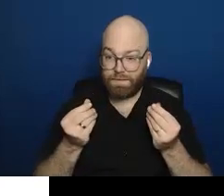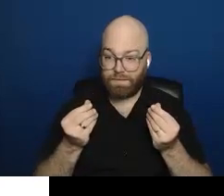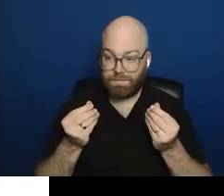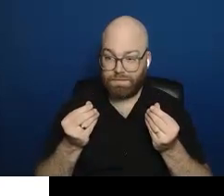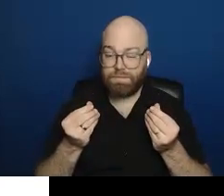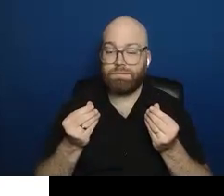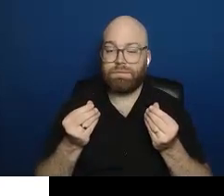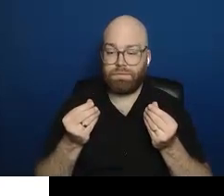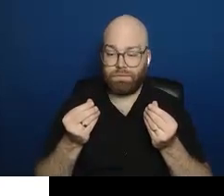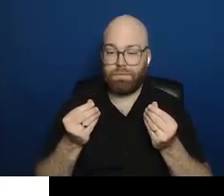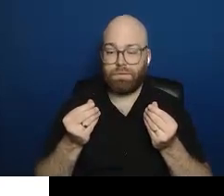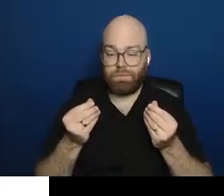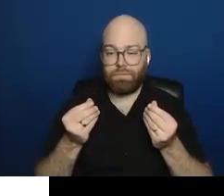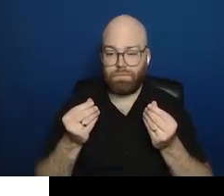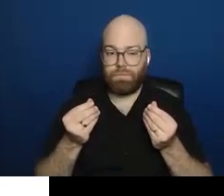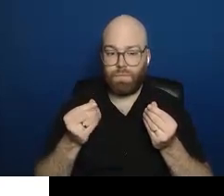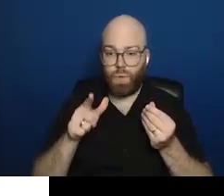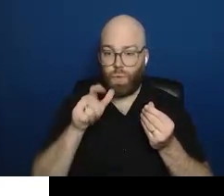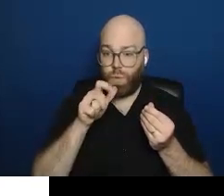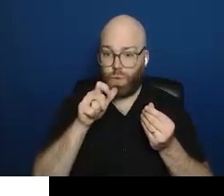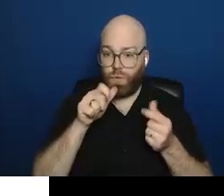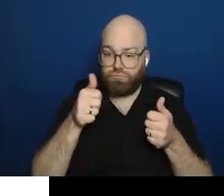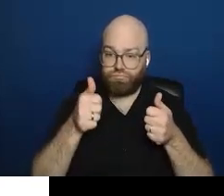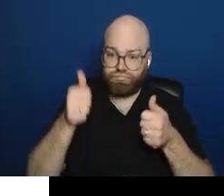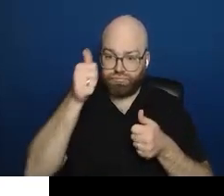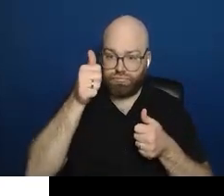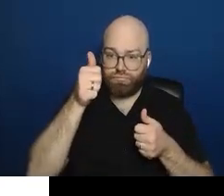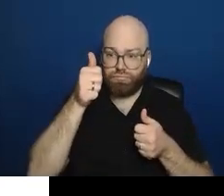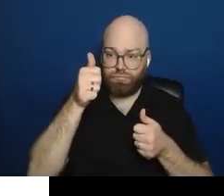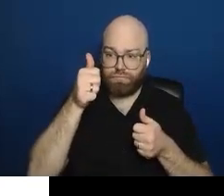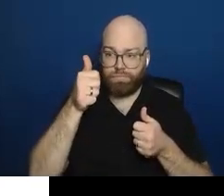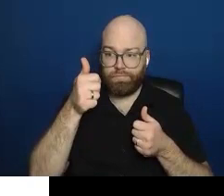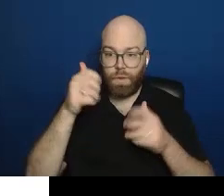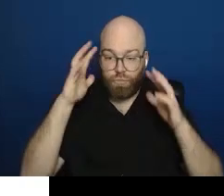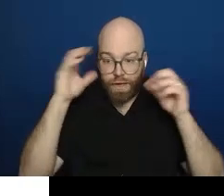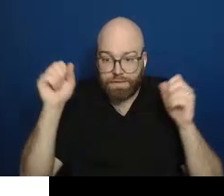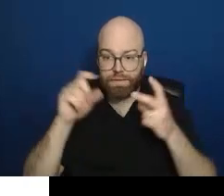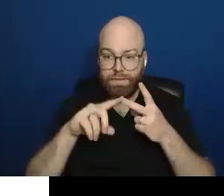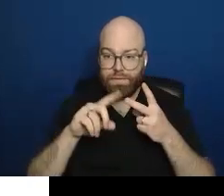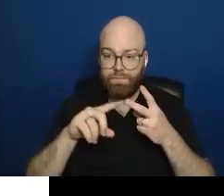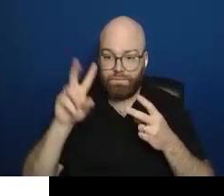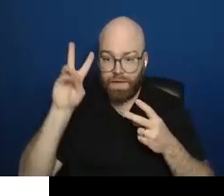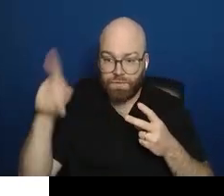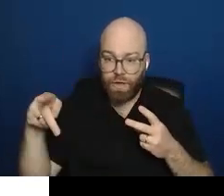the people in charge, the president and vice president. And,